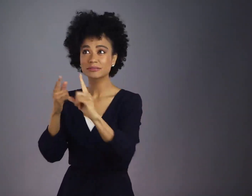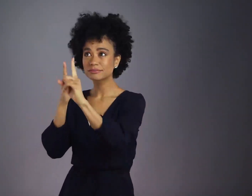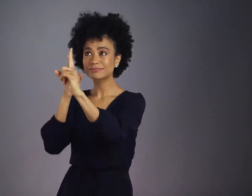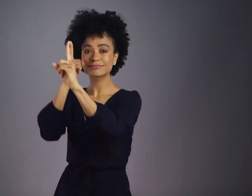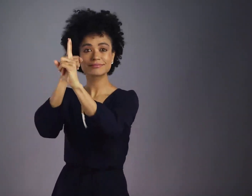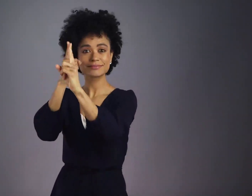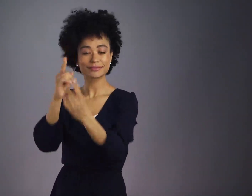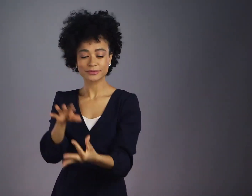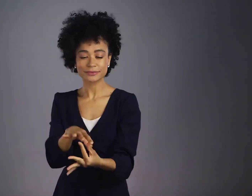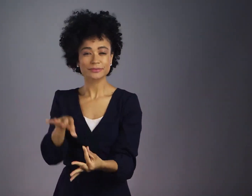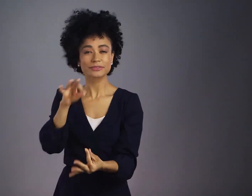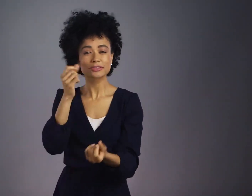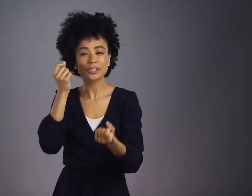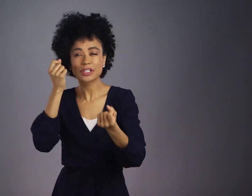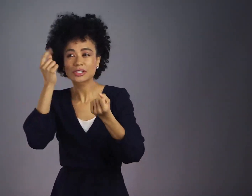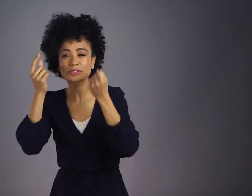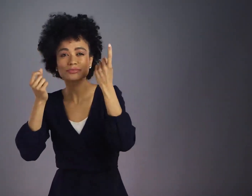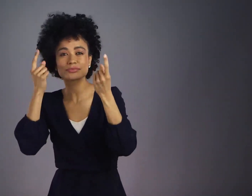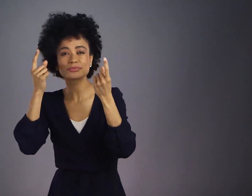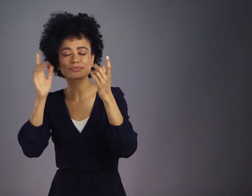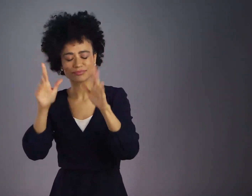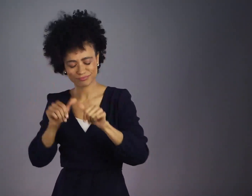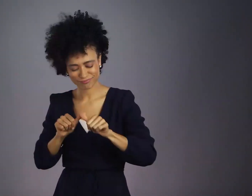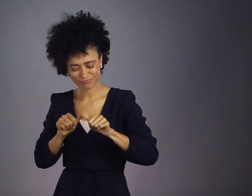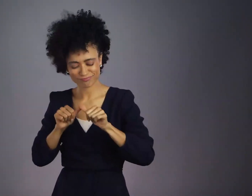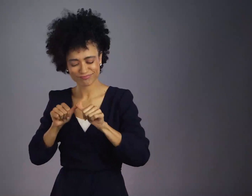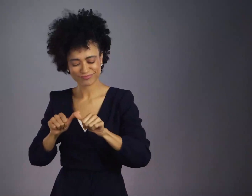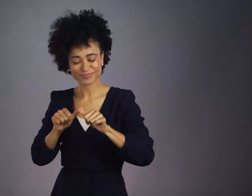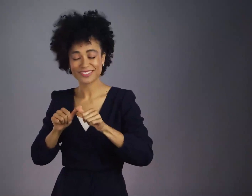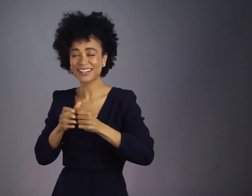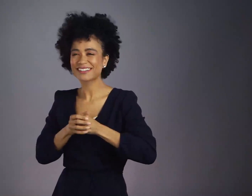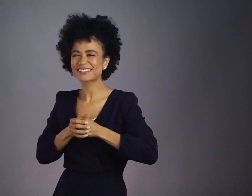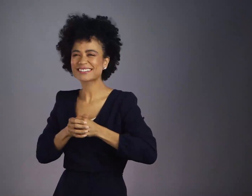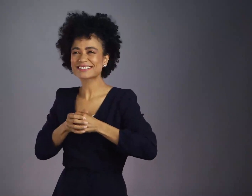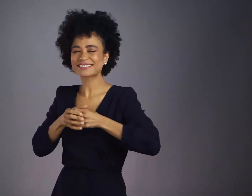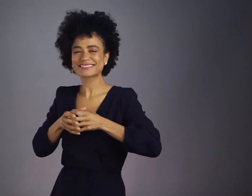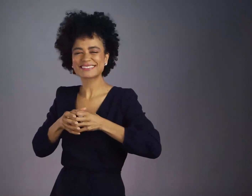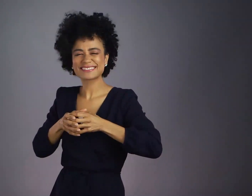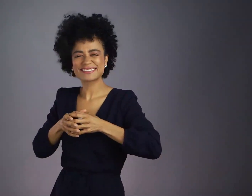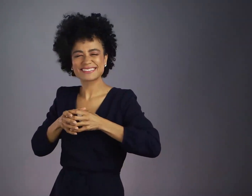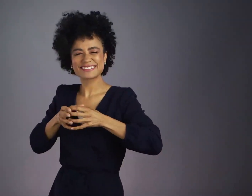Our next function is to grow in understanding and effectiveness.